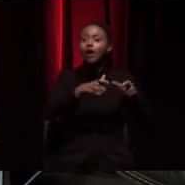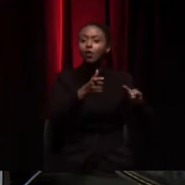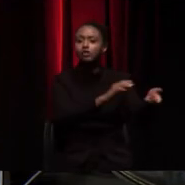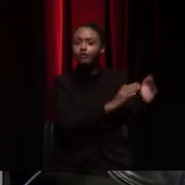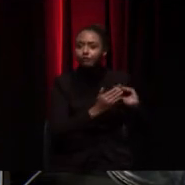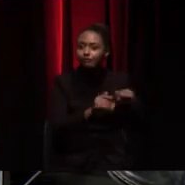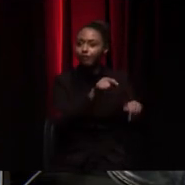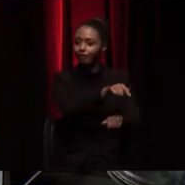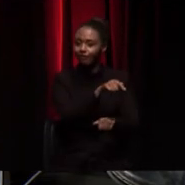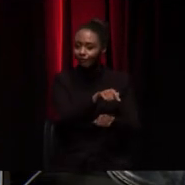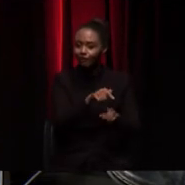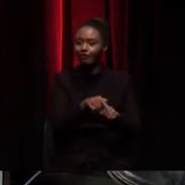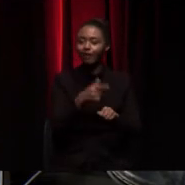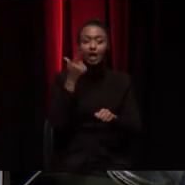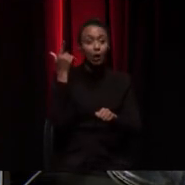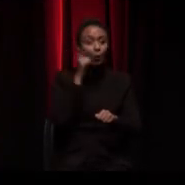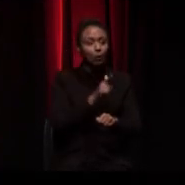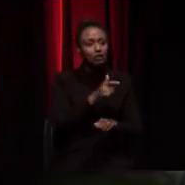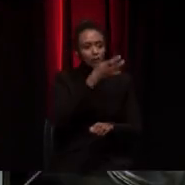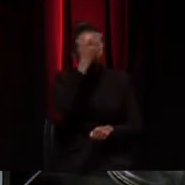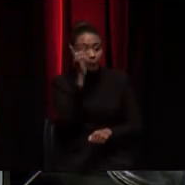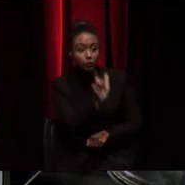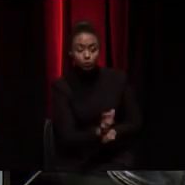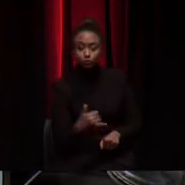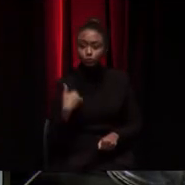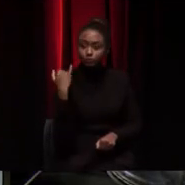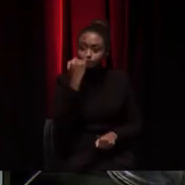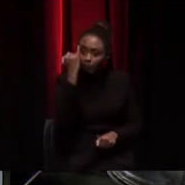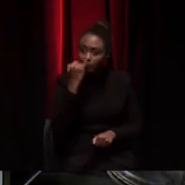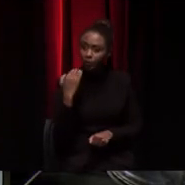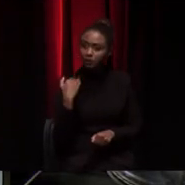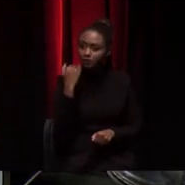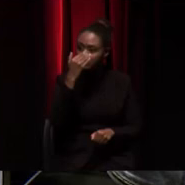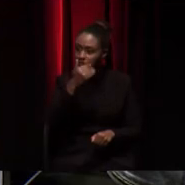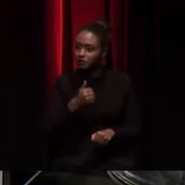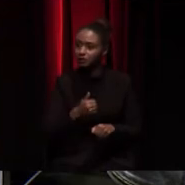and put on film a gigantic plantation,